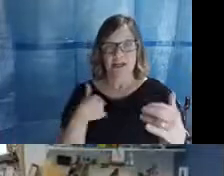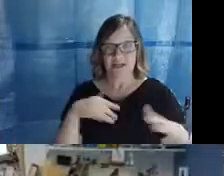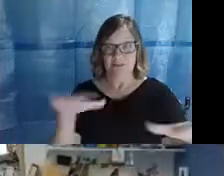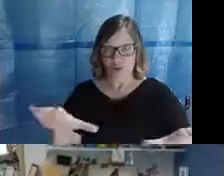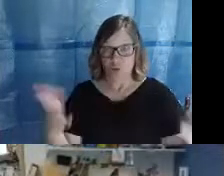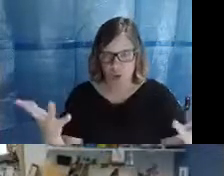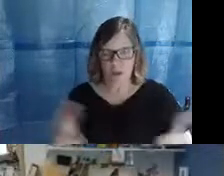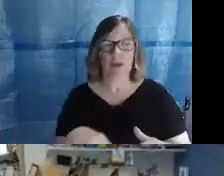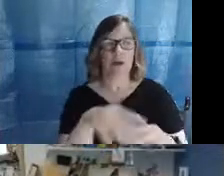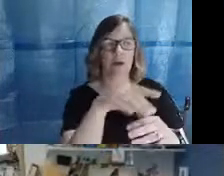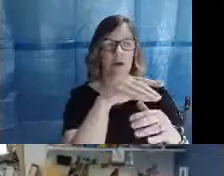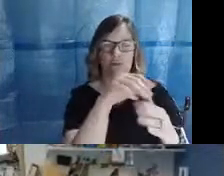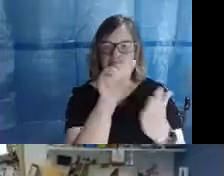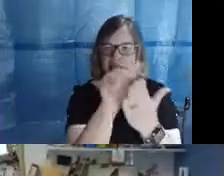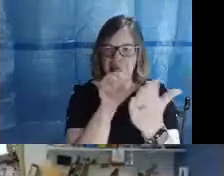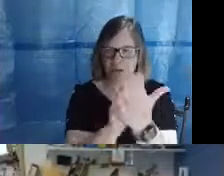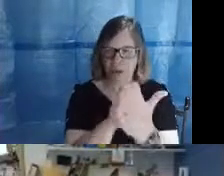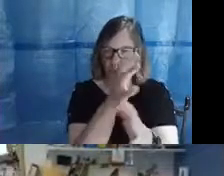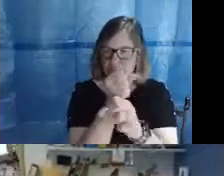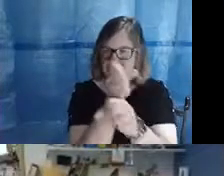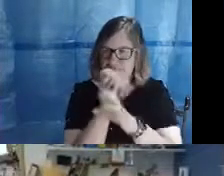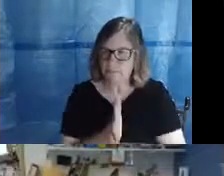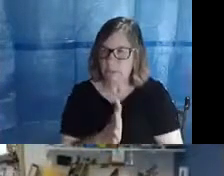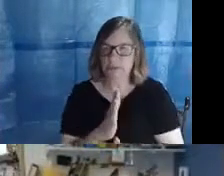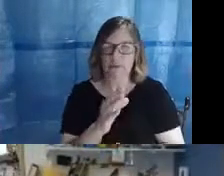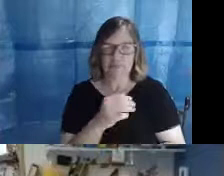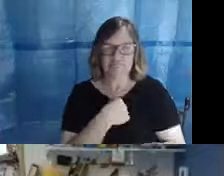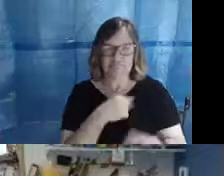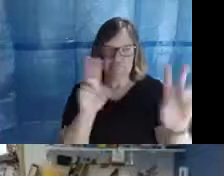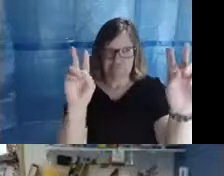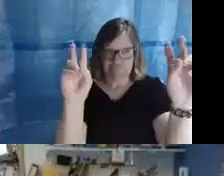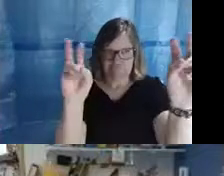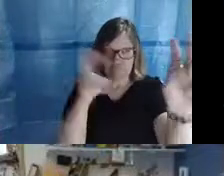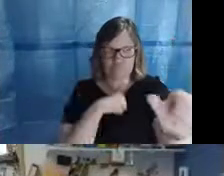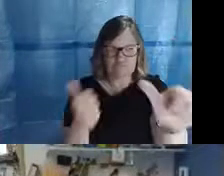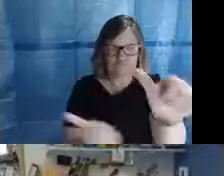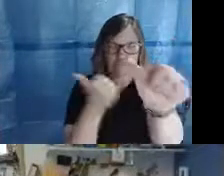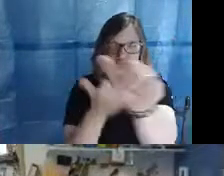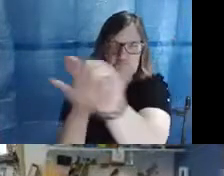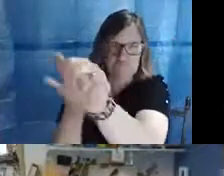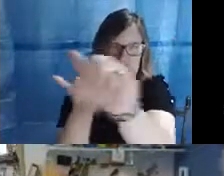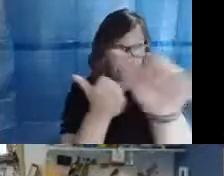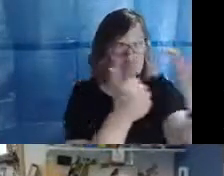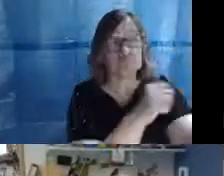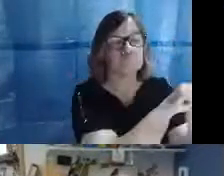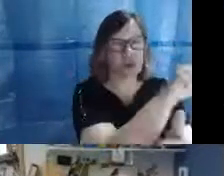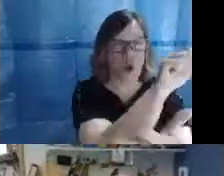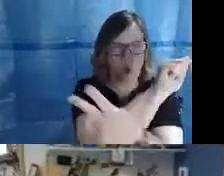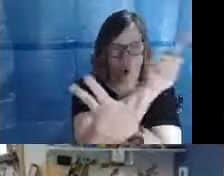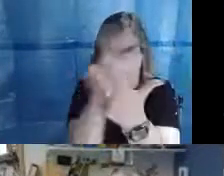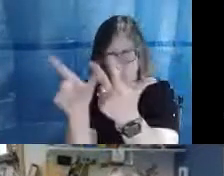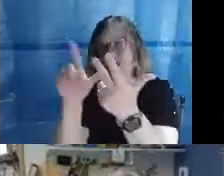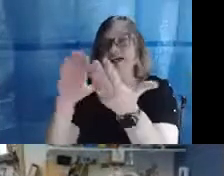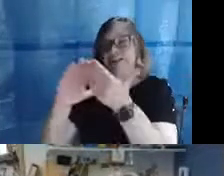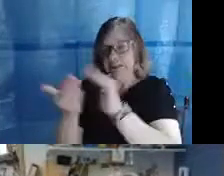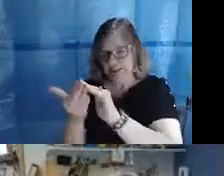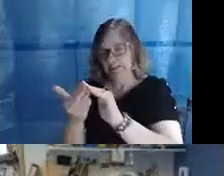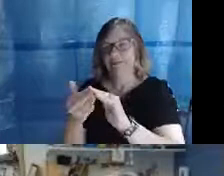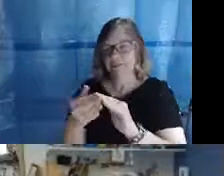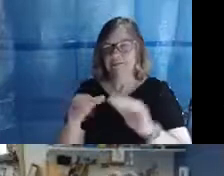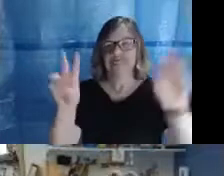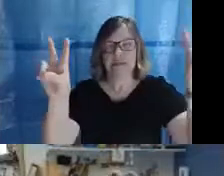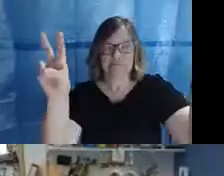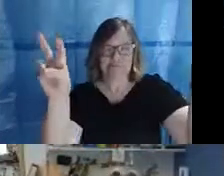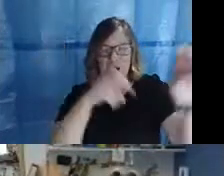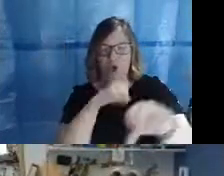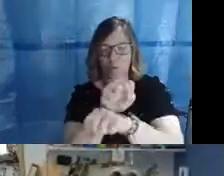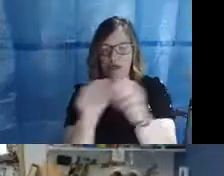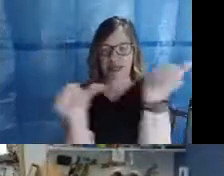Also, I am an account receiver, which means I keep track of the contracts in three cities,